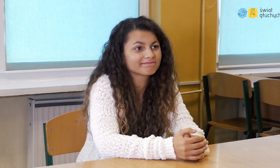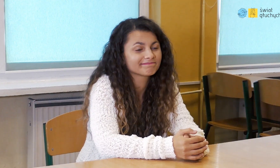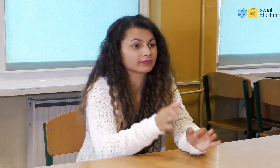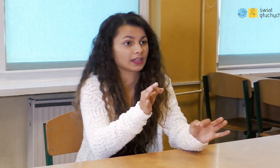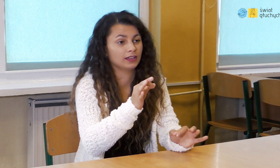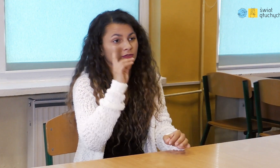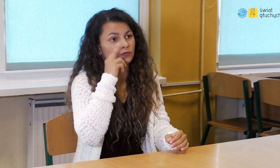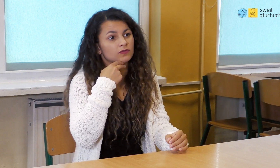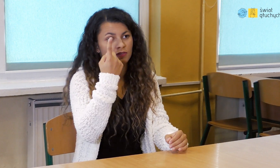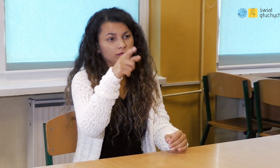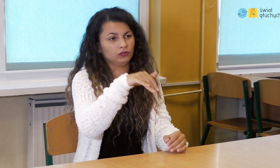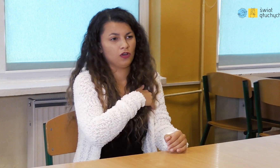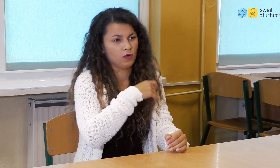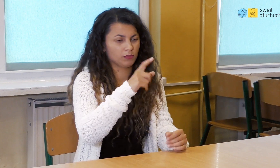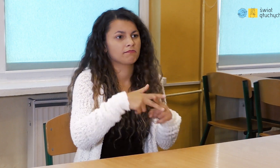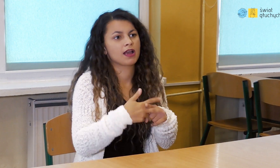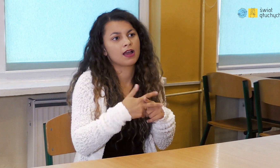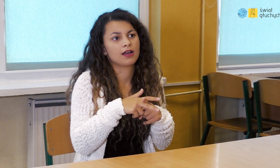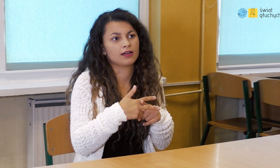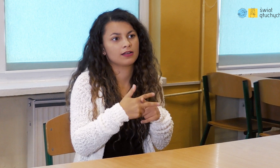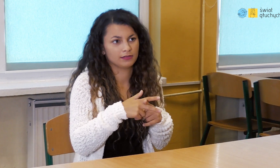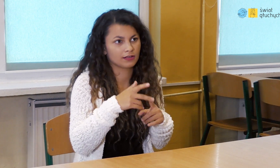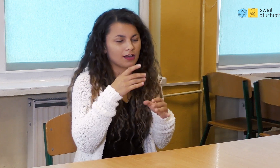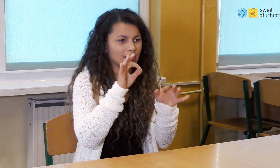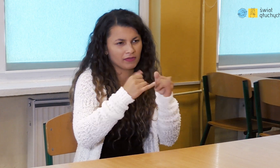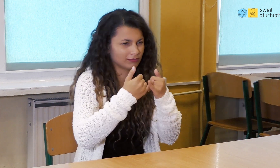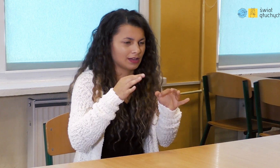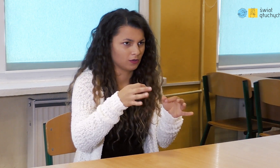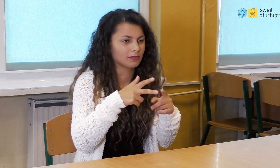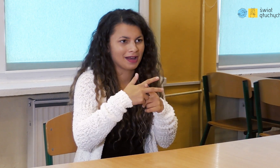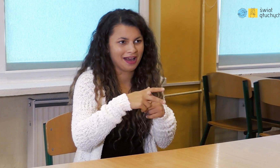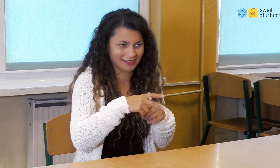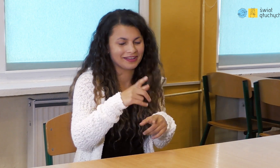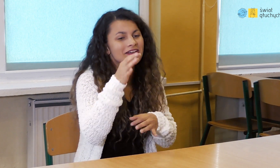One deaf friend used to tell me he was an automotive mechanic,